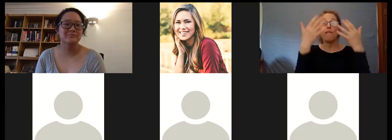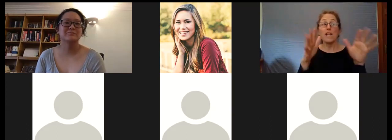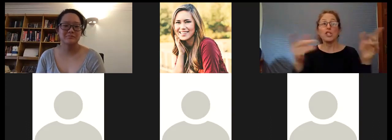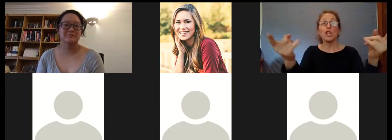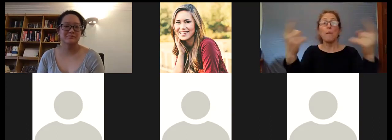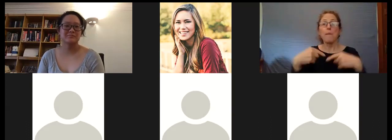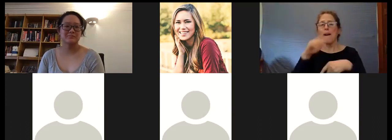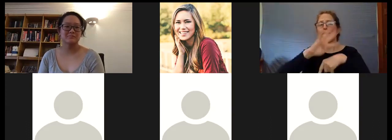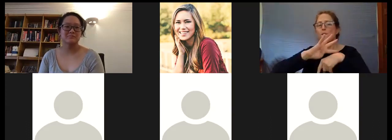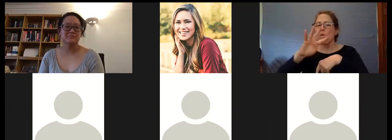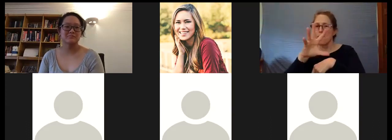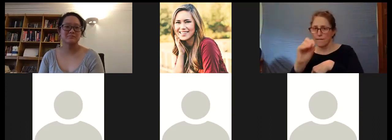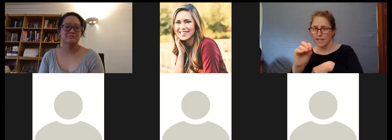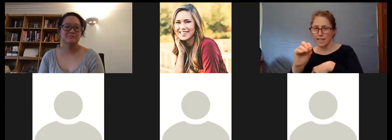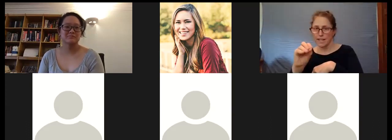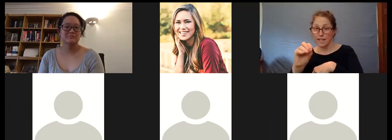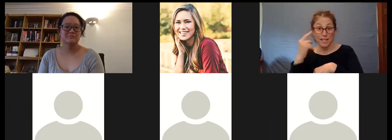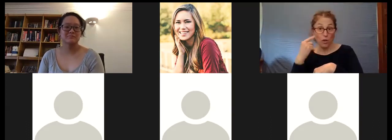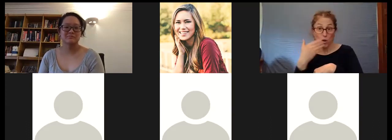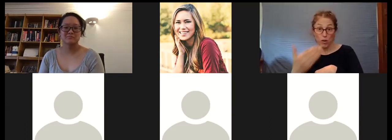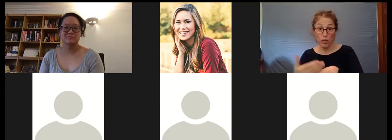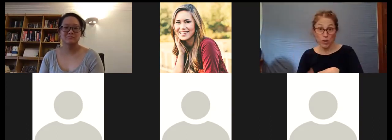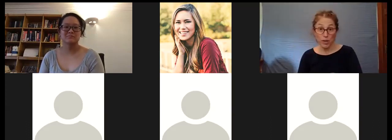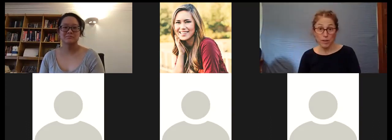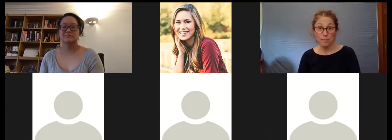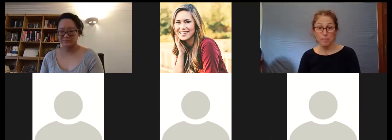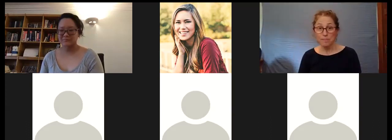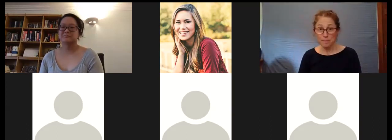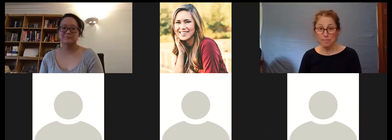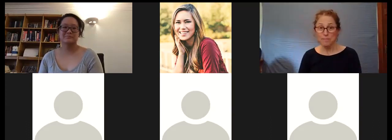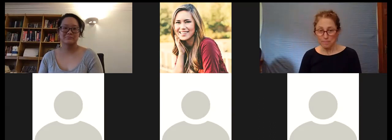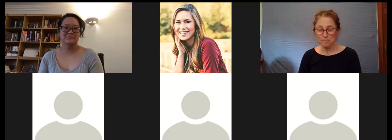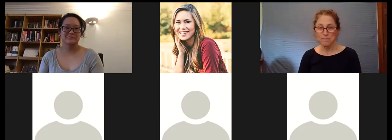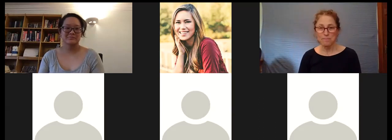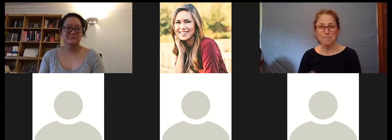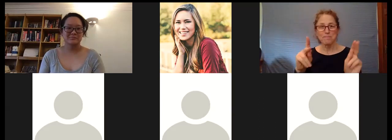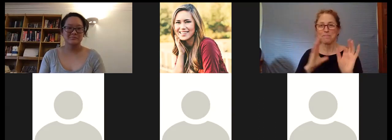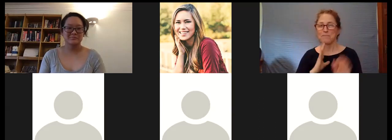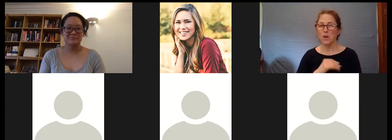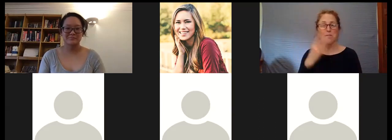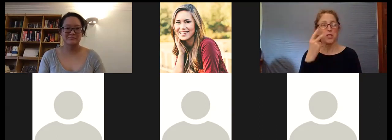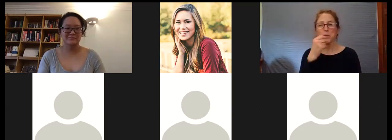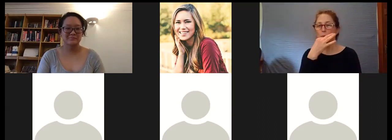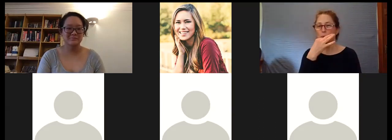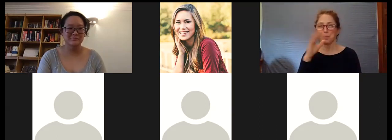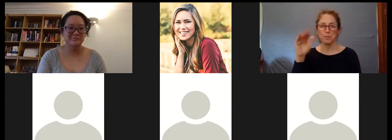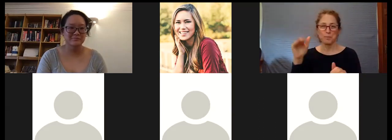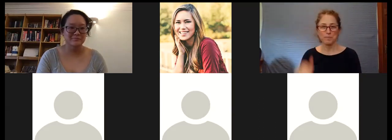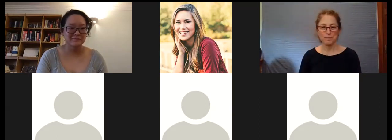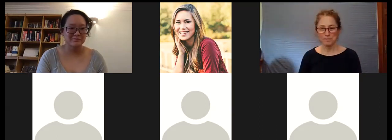Sound good? Okay. Cool. We'll see you in a bit, then.